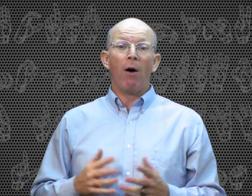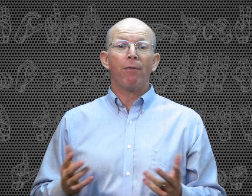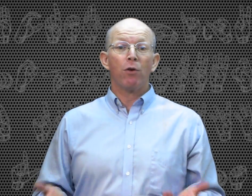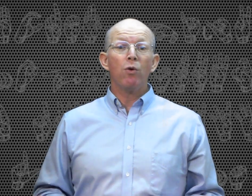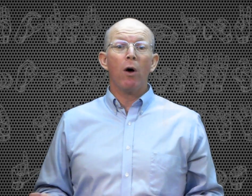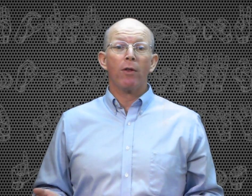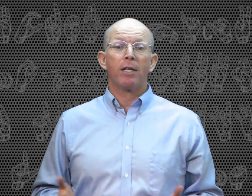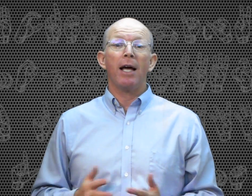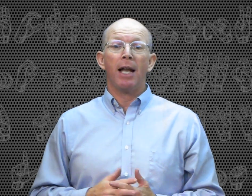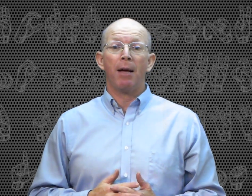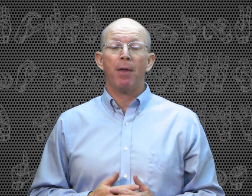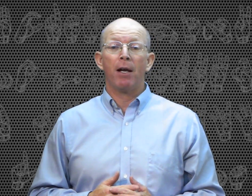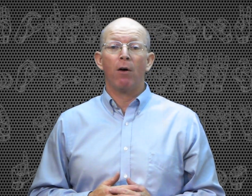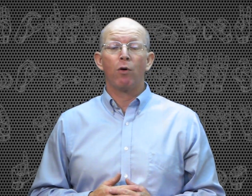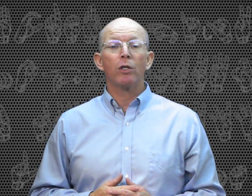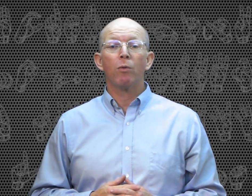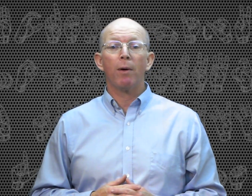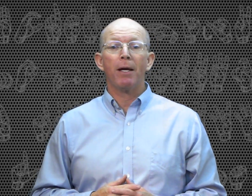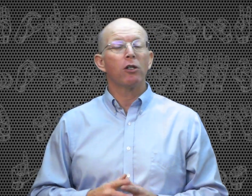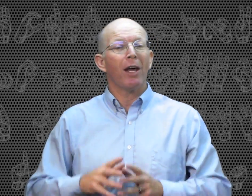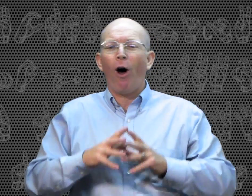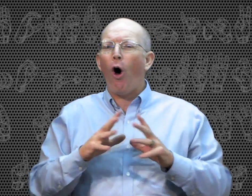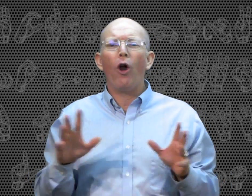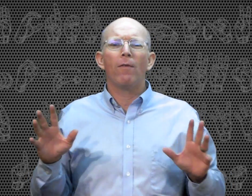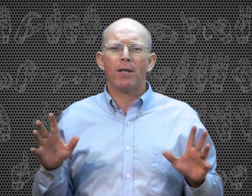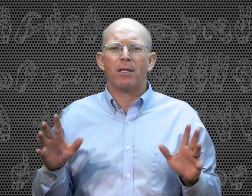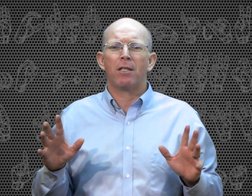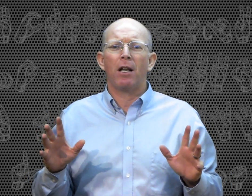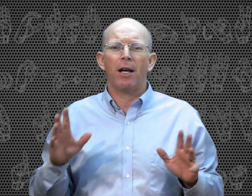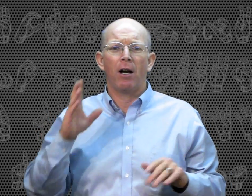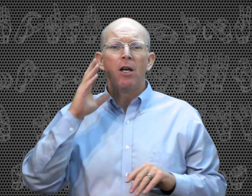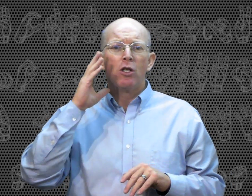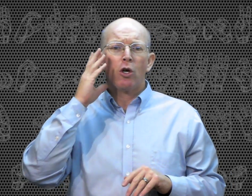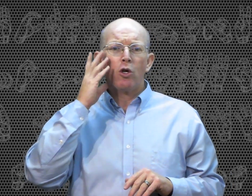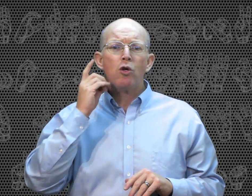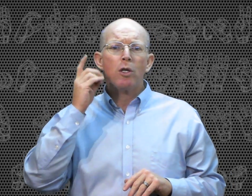Now, if you do know the sign name, then of course you want to make sure all of this is clear.